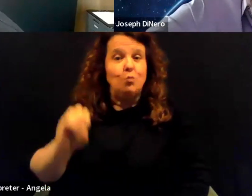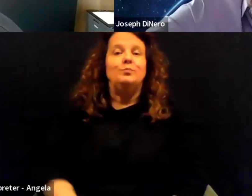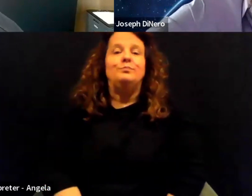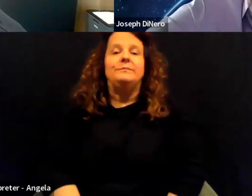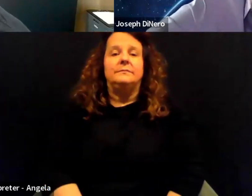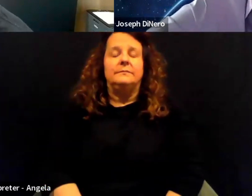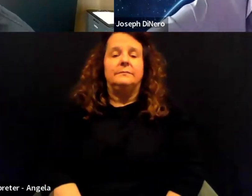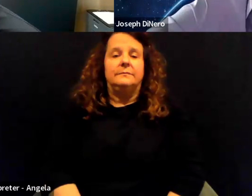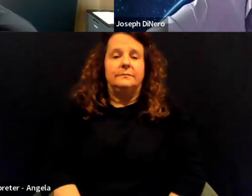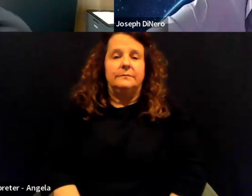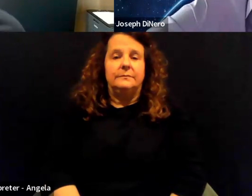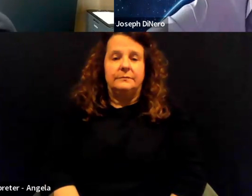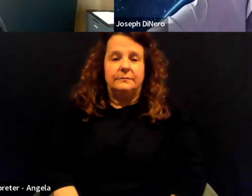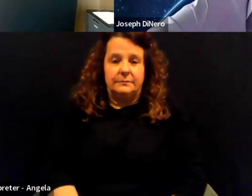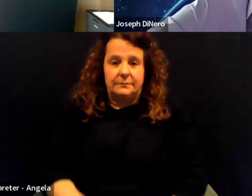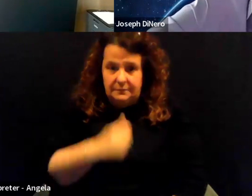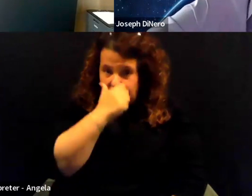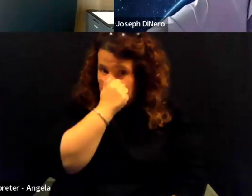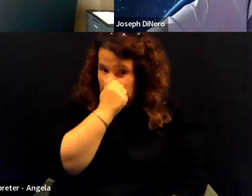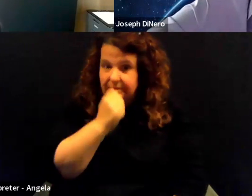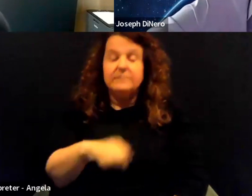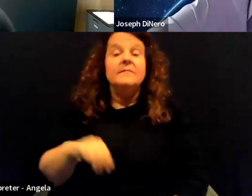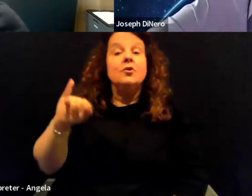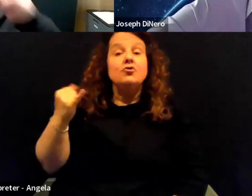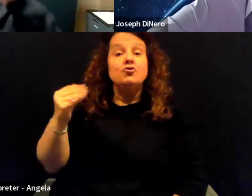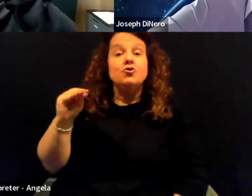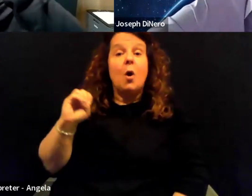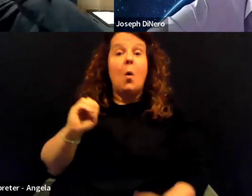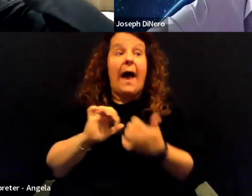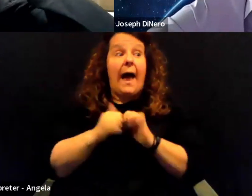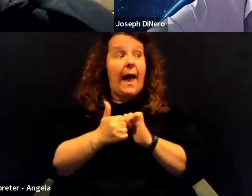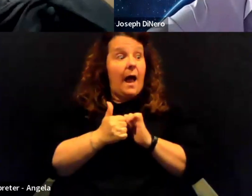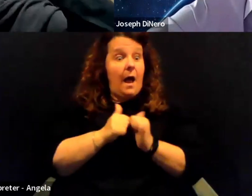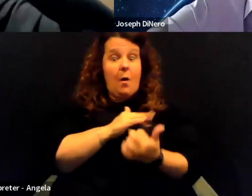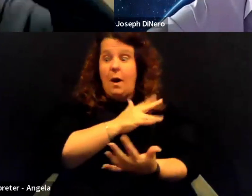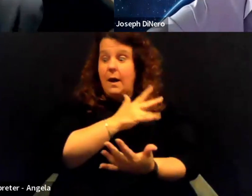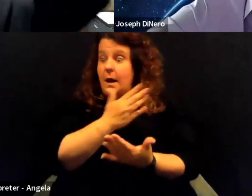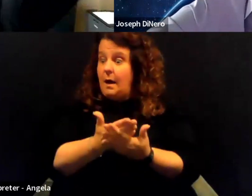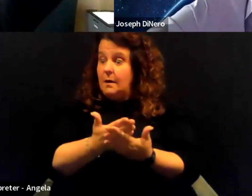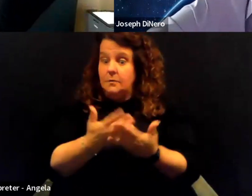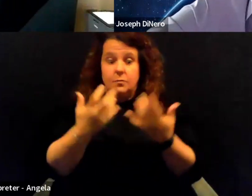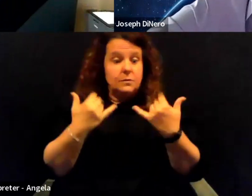So, how I got to where I am, My interest